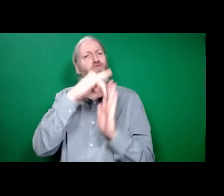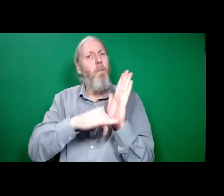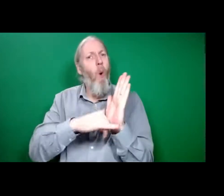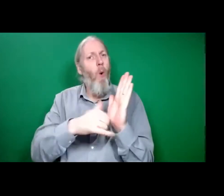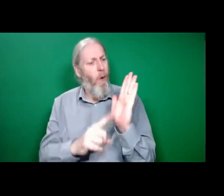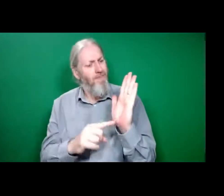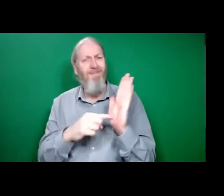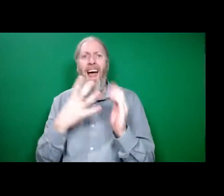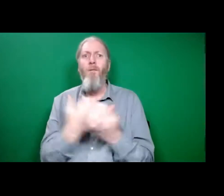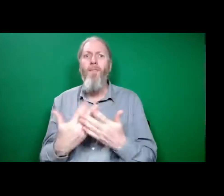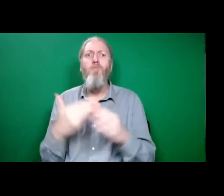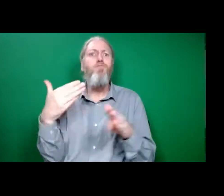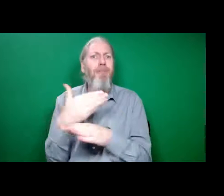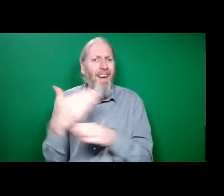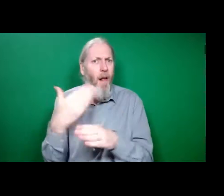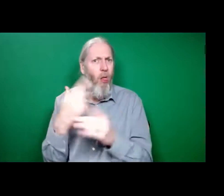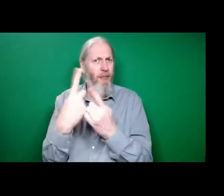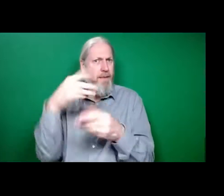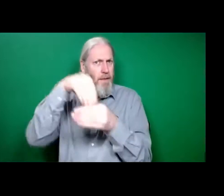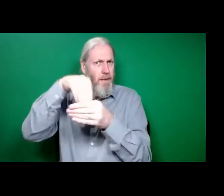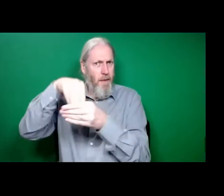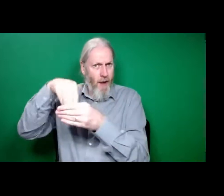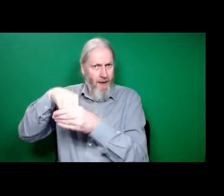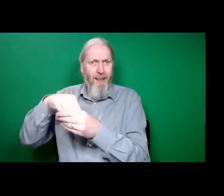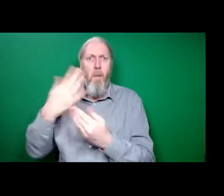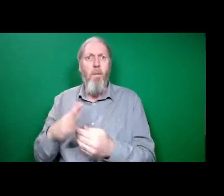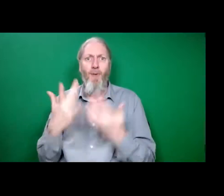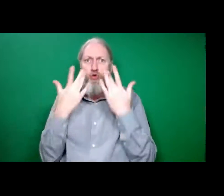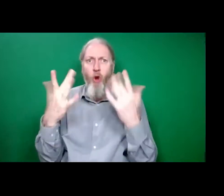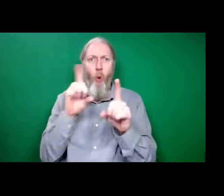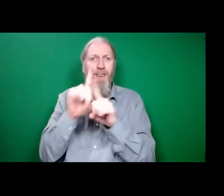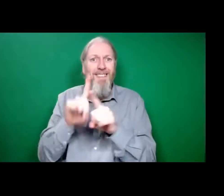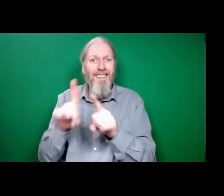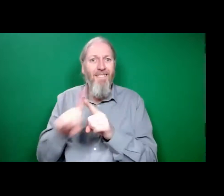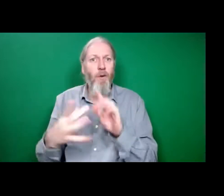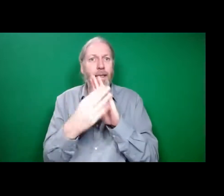As Sarah highlighted, this is particularly timely given the incredible challenges that high streets have